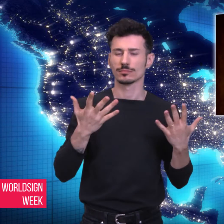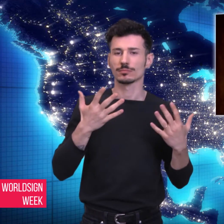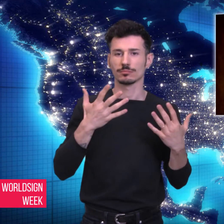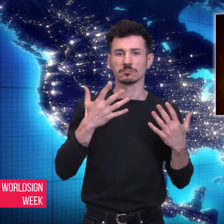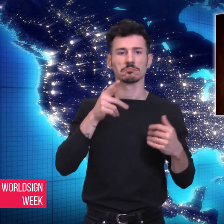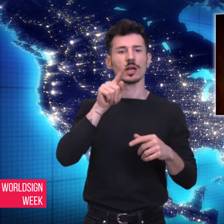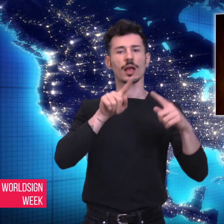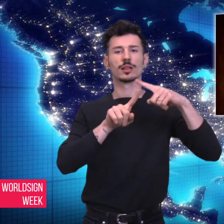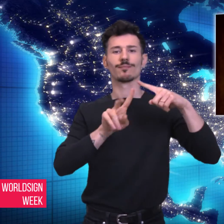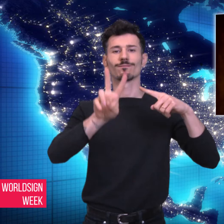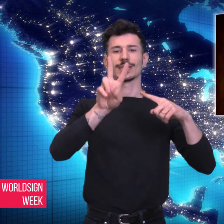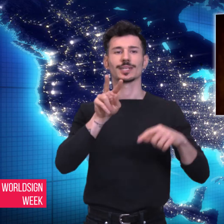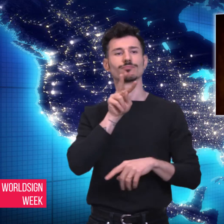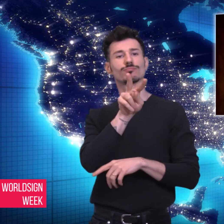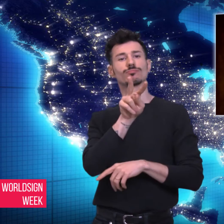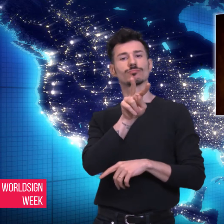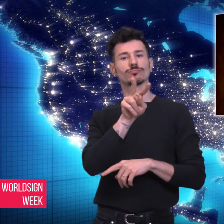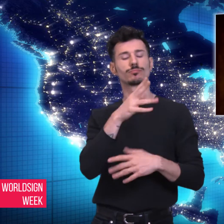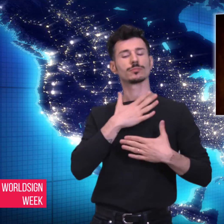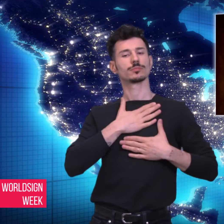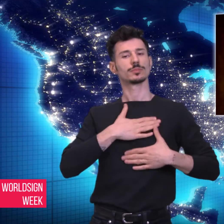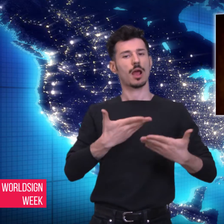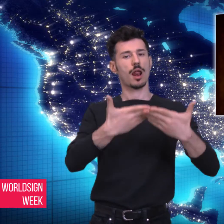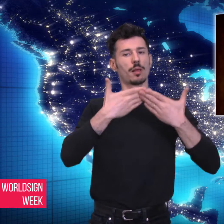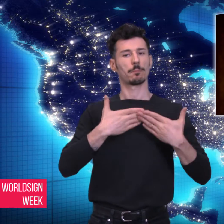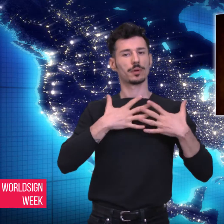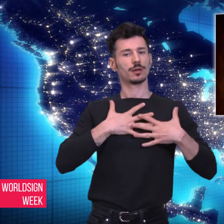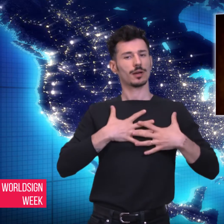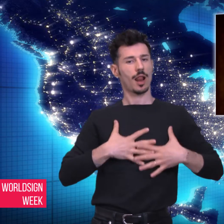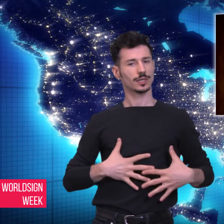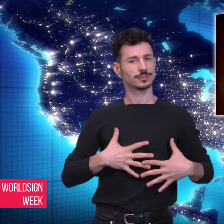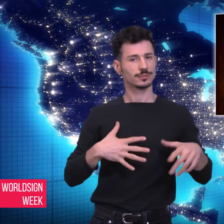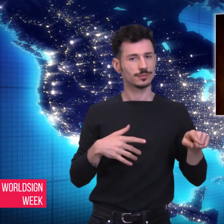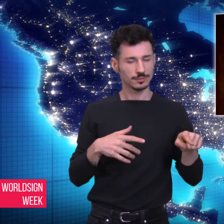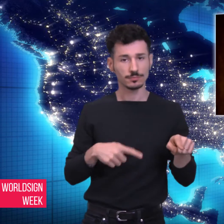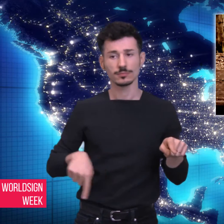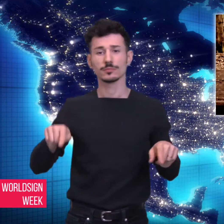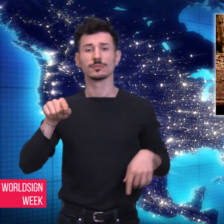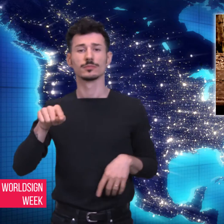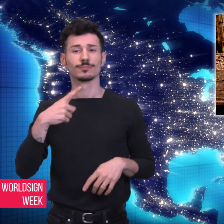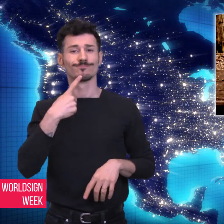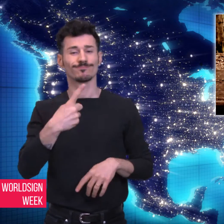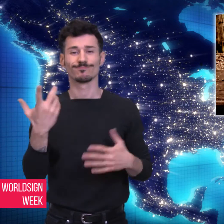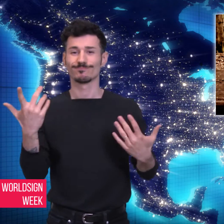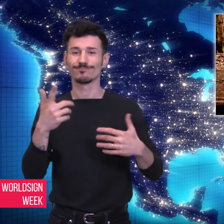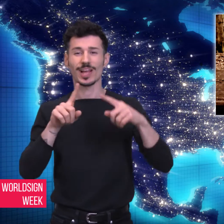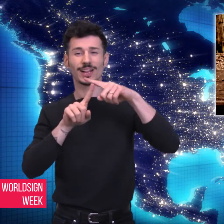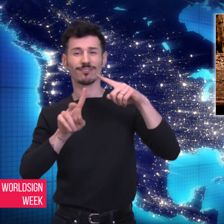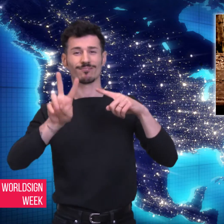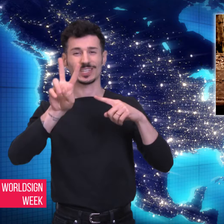chemicals inside your body and cause stress.